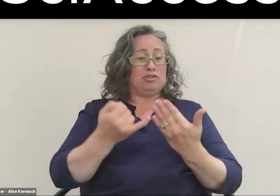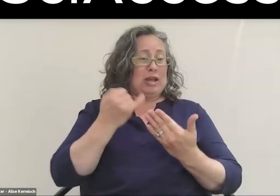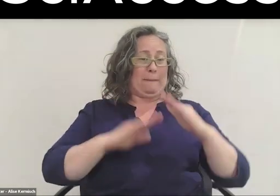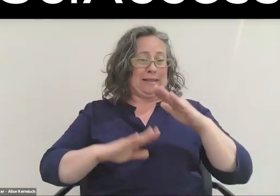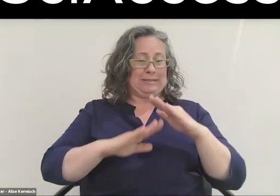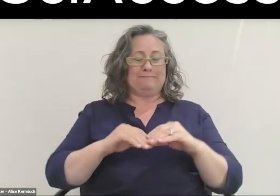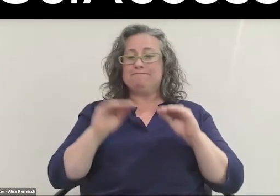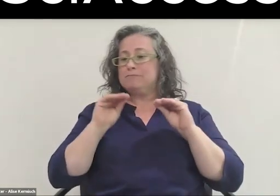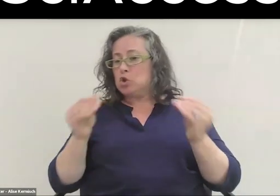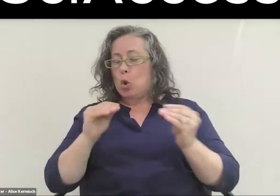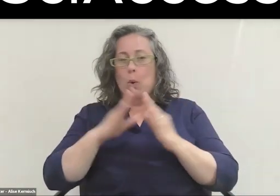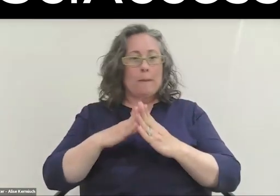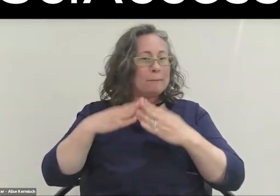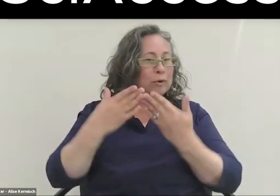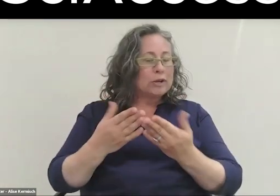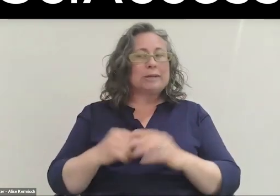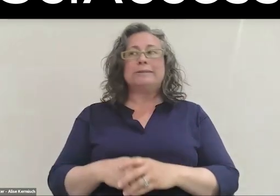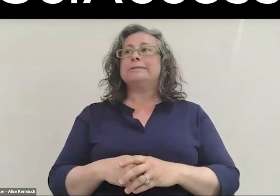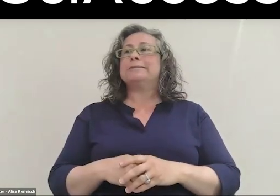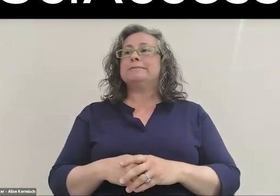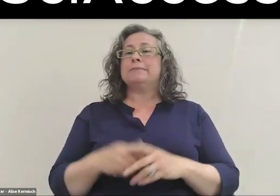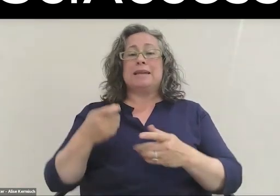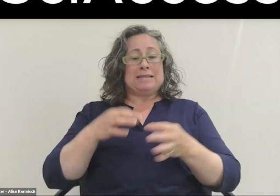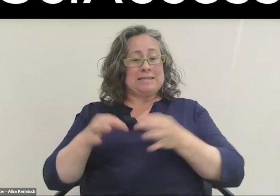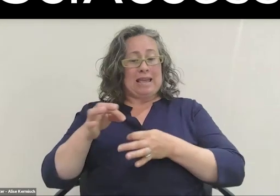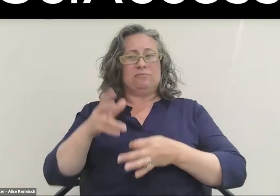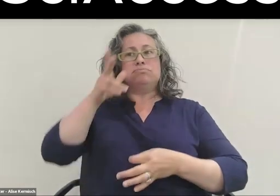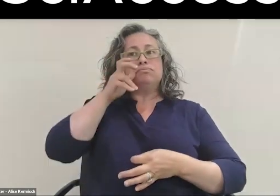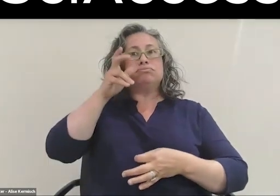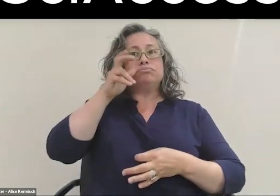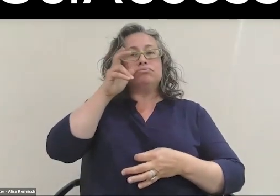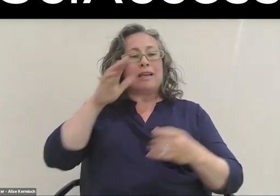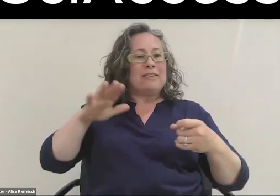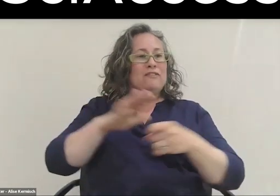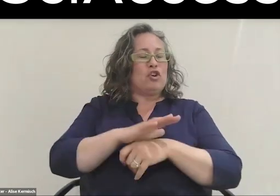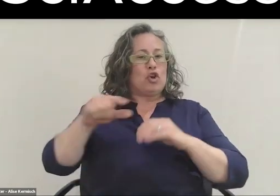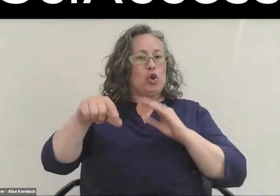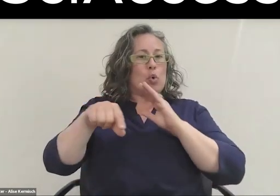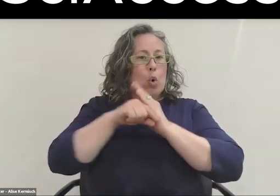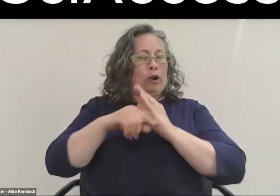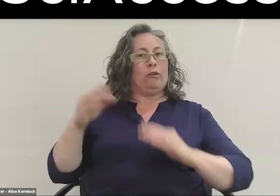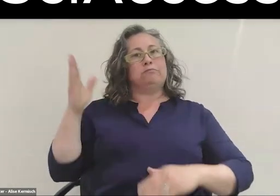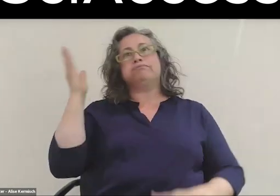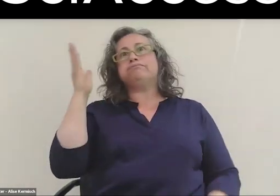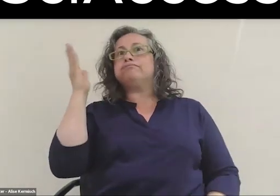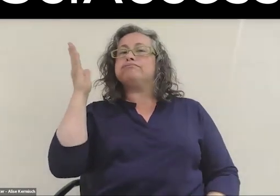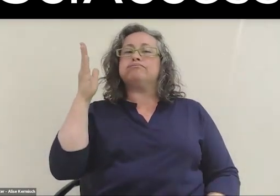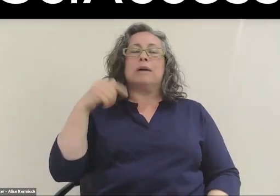There's no textbook. Instead of hearing my voice throughout the entire quarter, I bring in guest lecturers